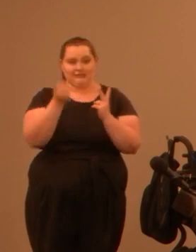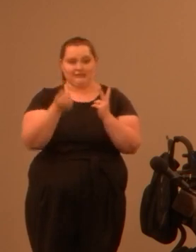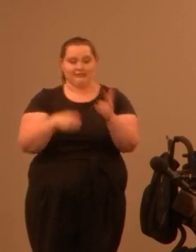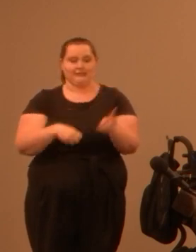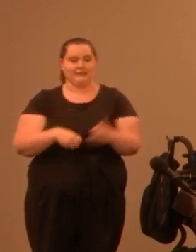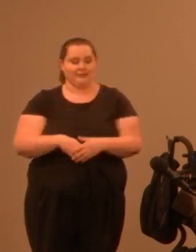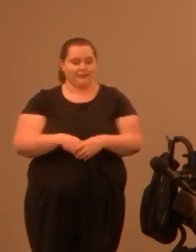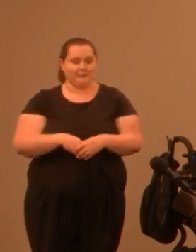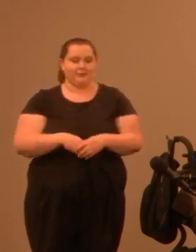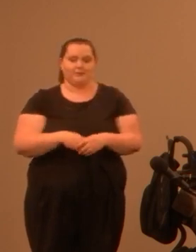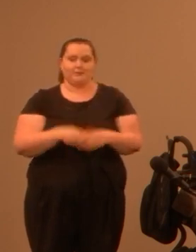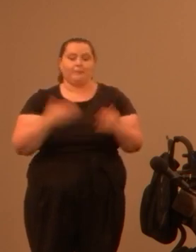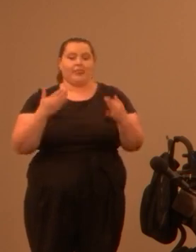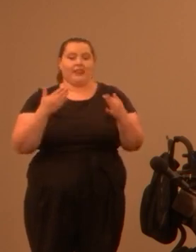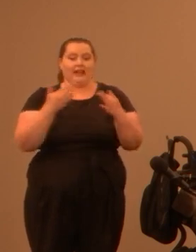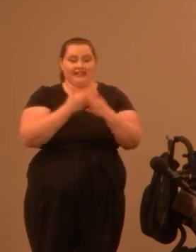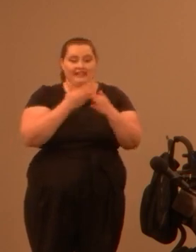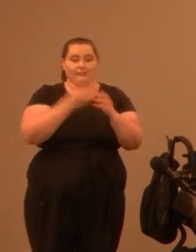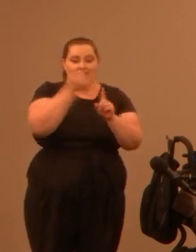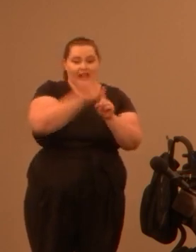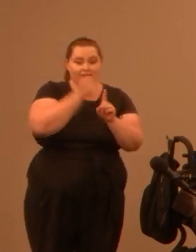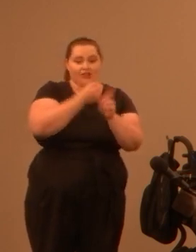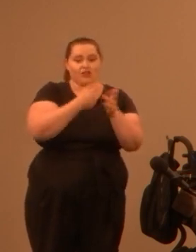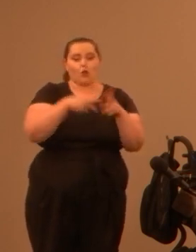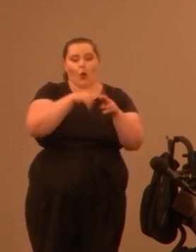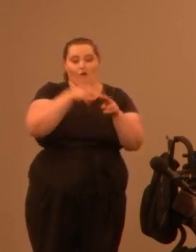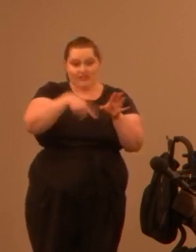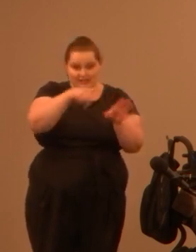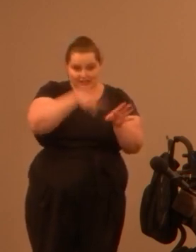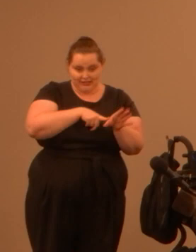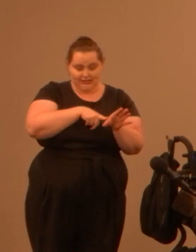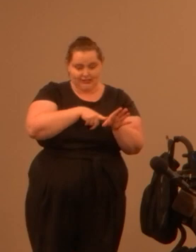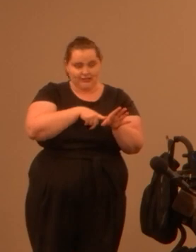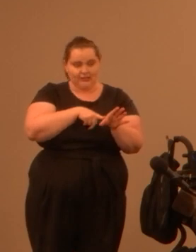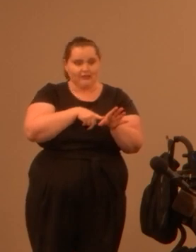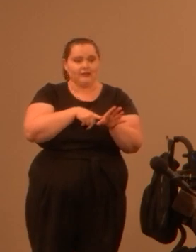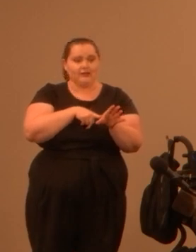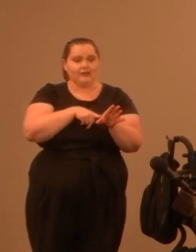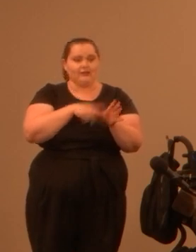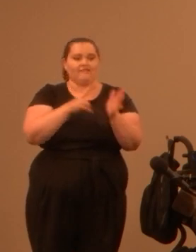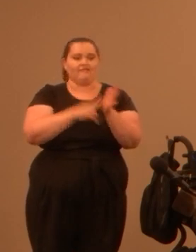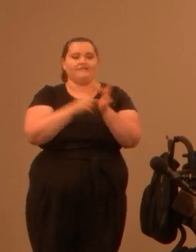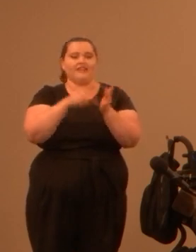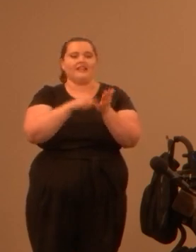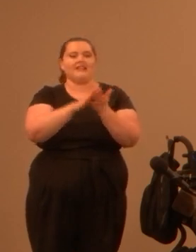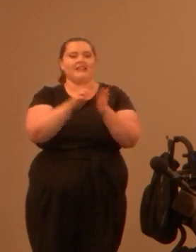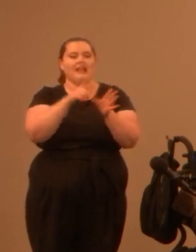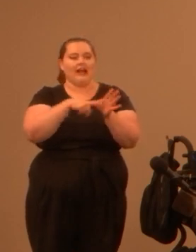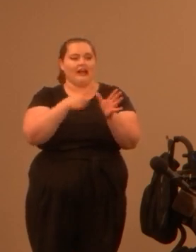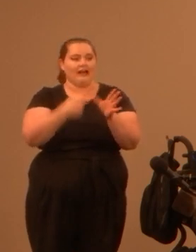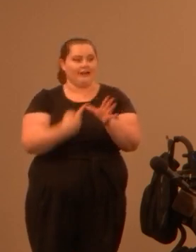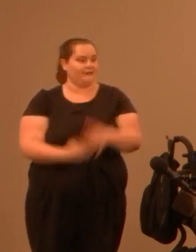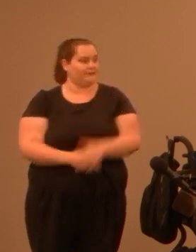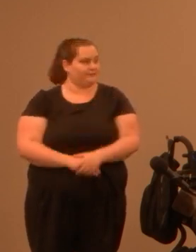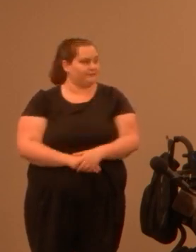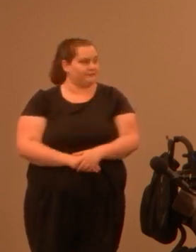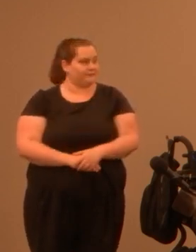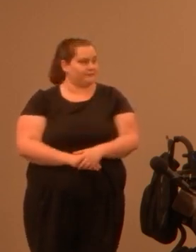Accessibility Advocate of the Year is Vithya Vijayakumare. Please come